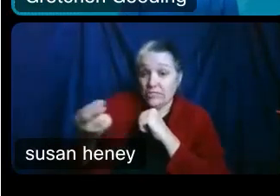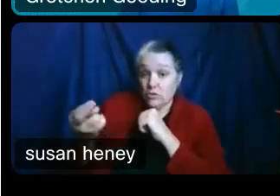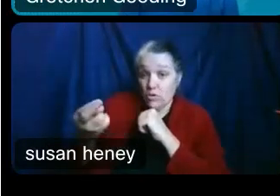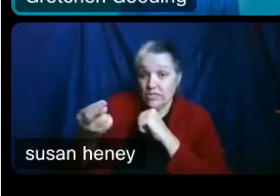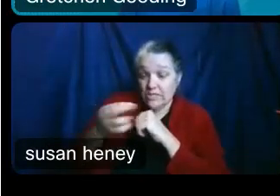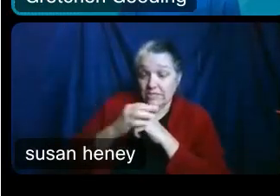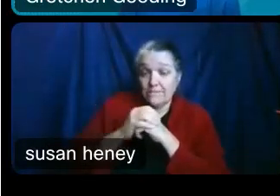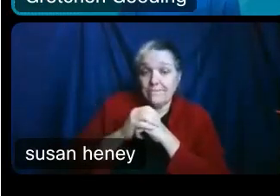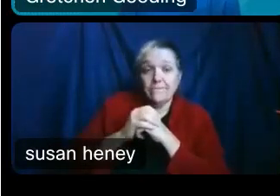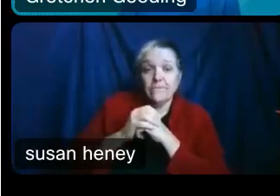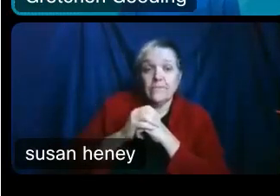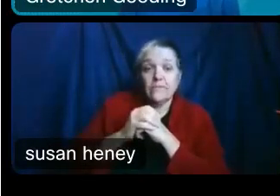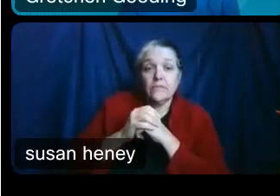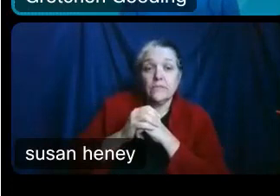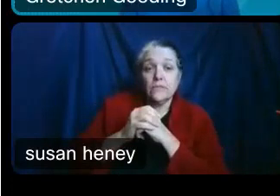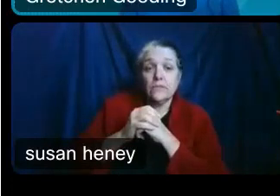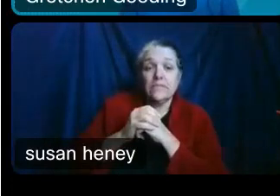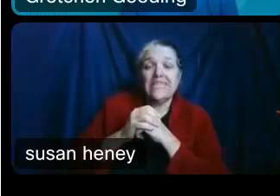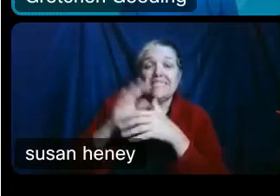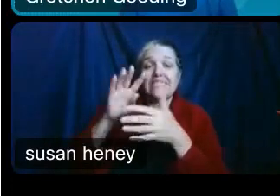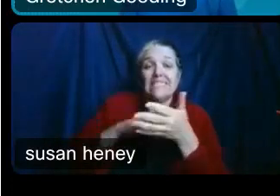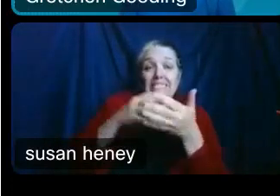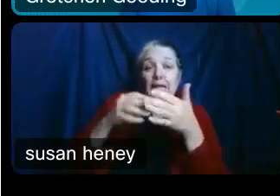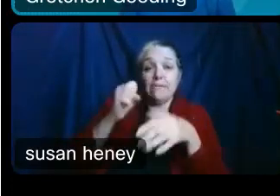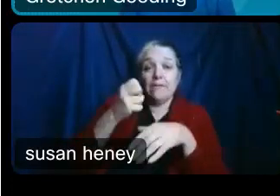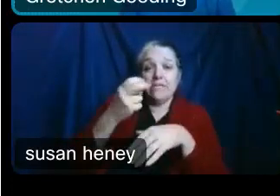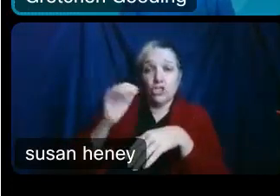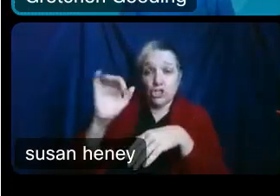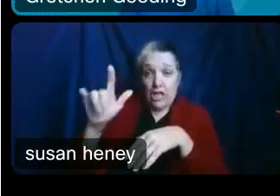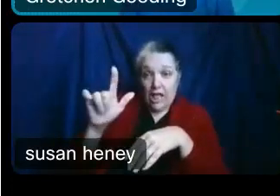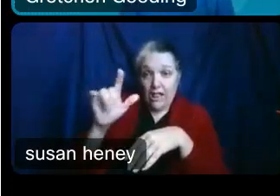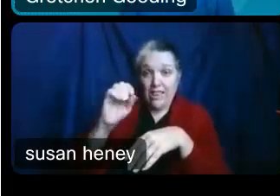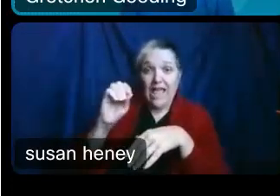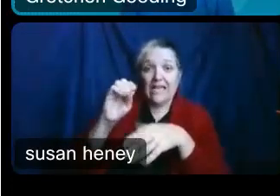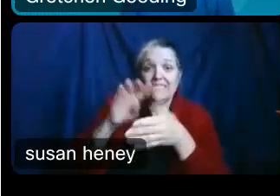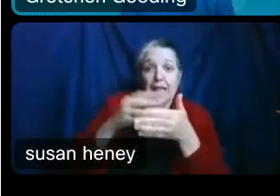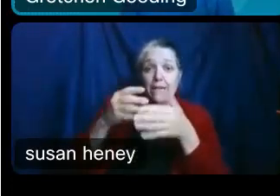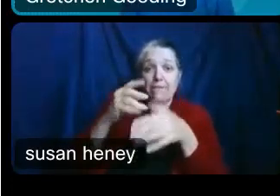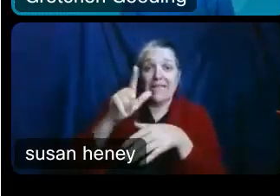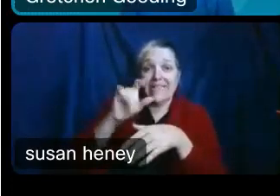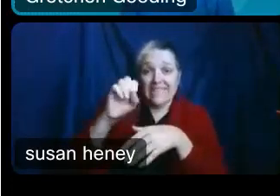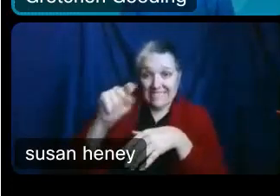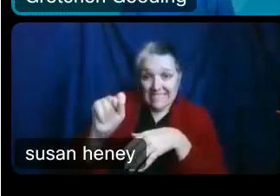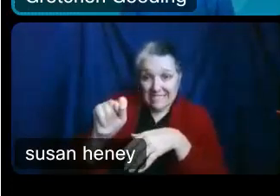documentation is the table shells and table list page. The table shells display the layout